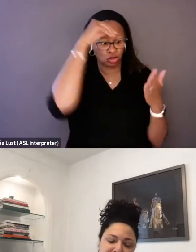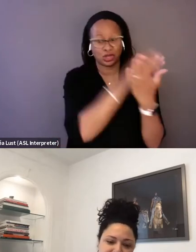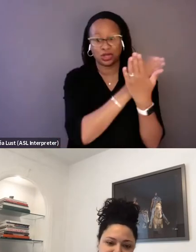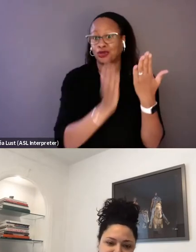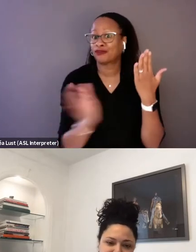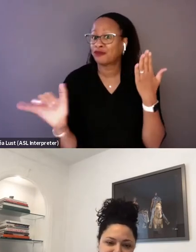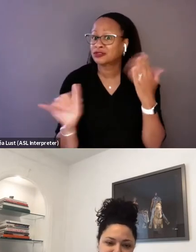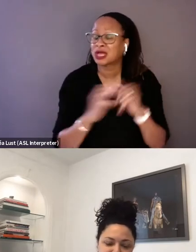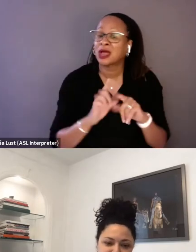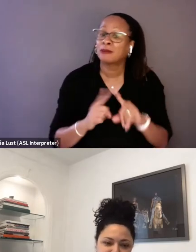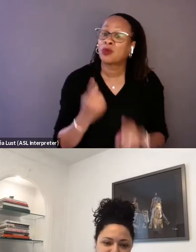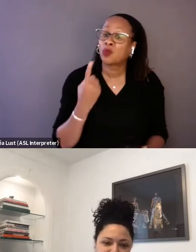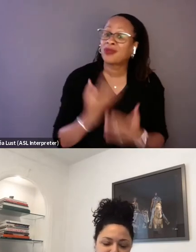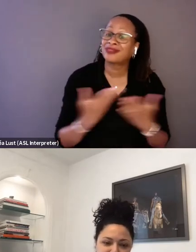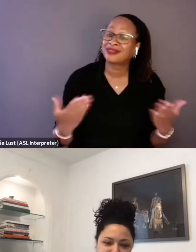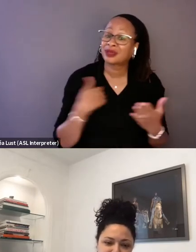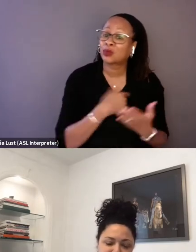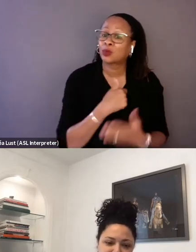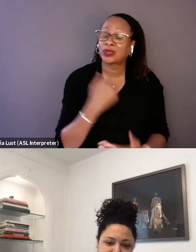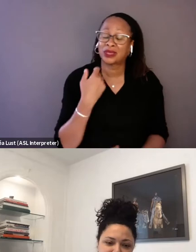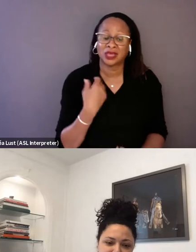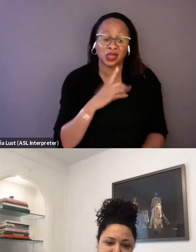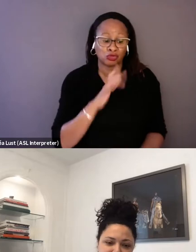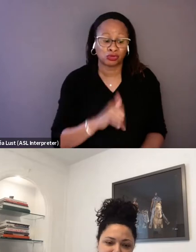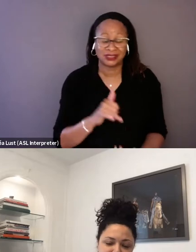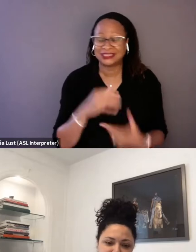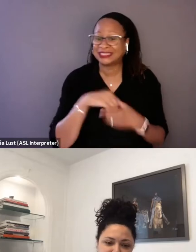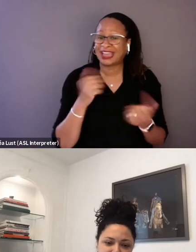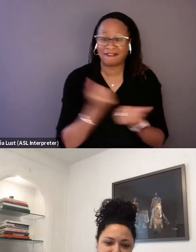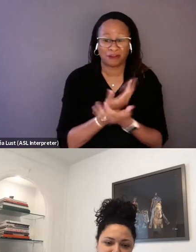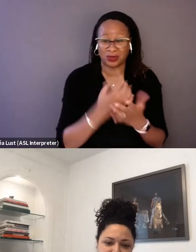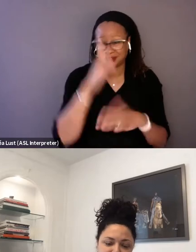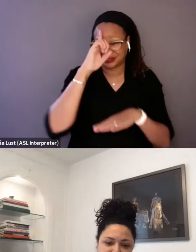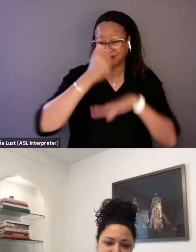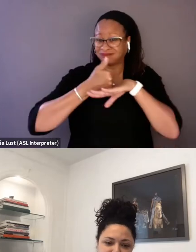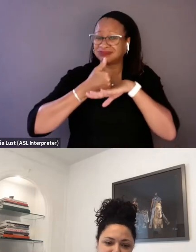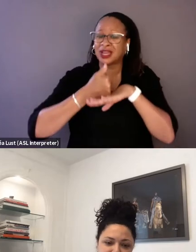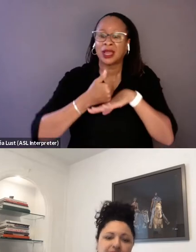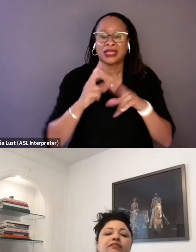but the one thing that we just, that was really in everybody's mind was this had to feel very character driven.